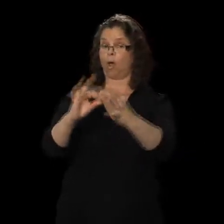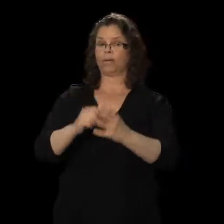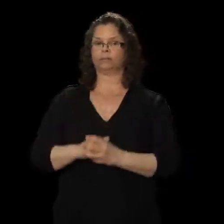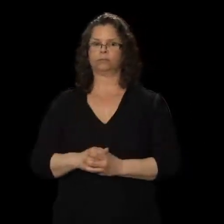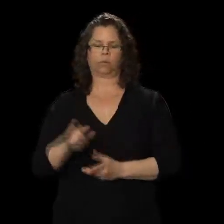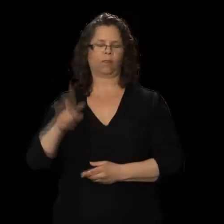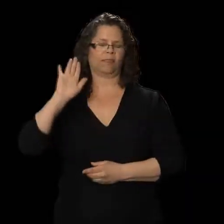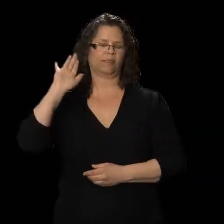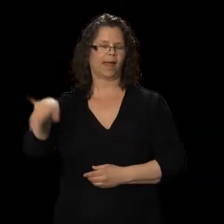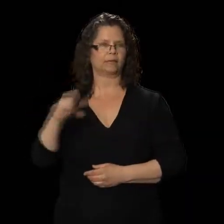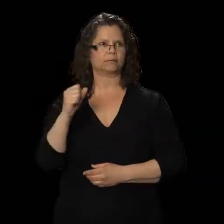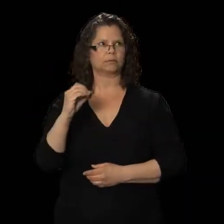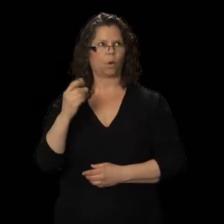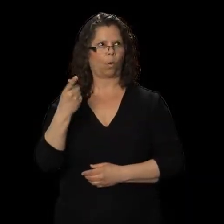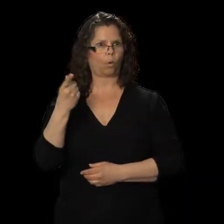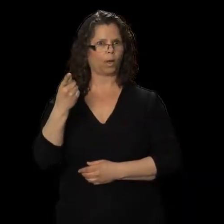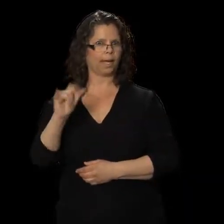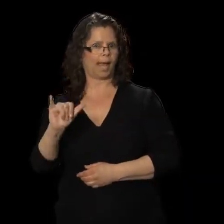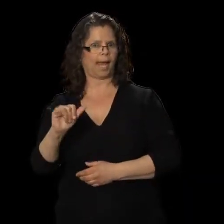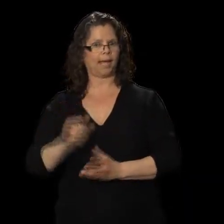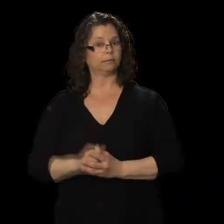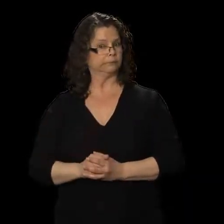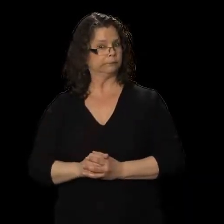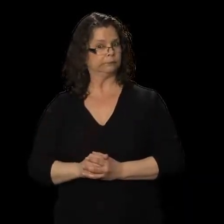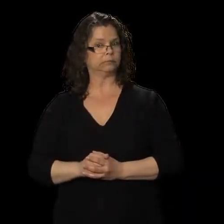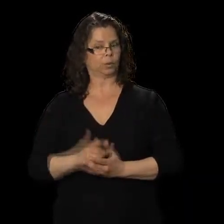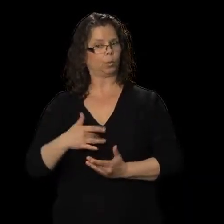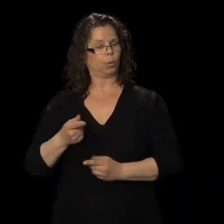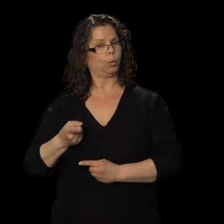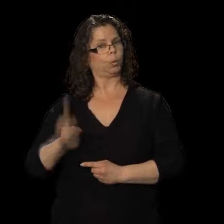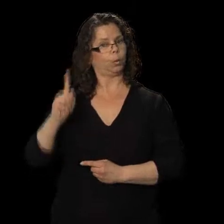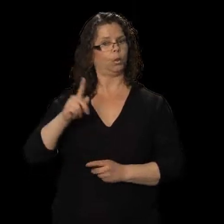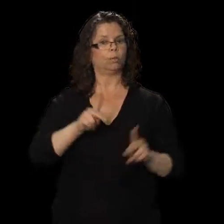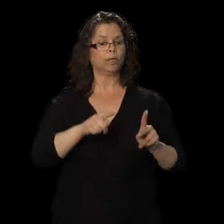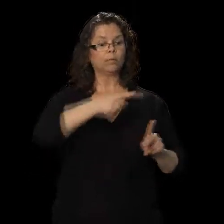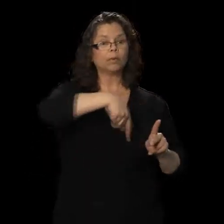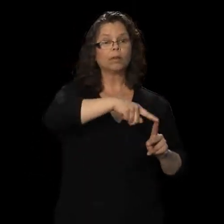so gay” can cause hurt and stress to people who have not